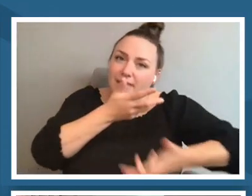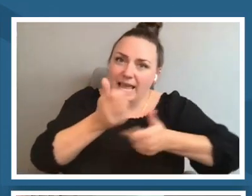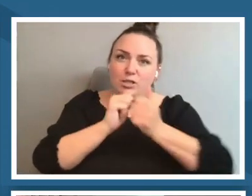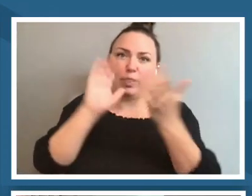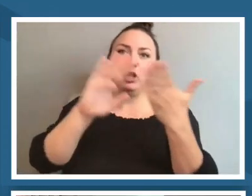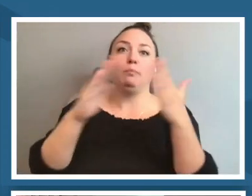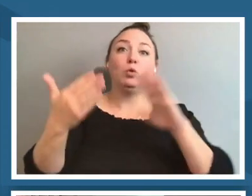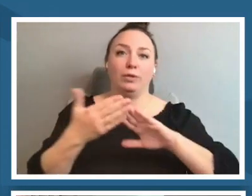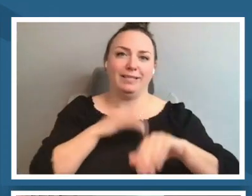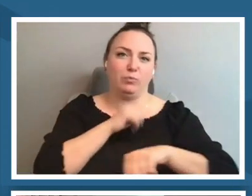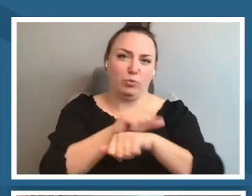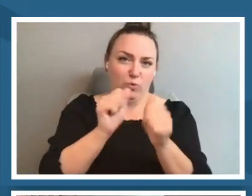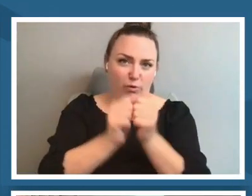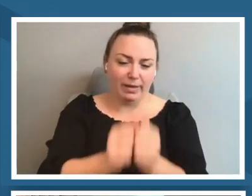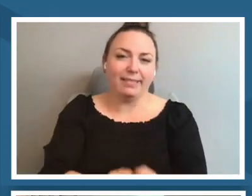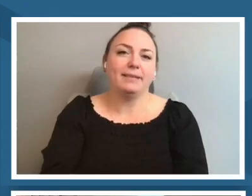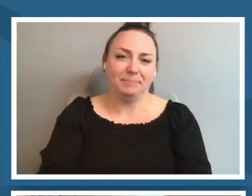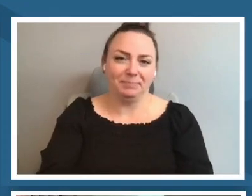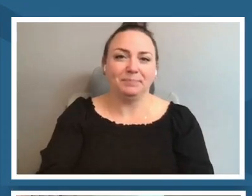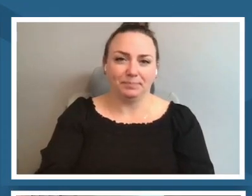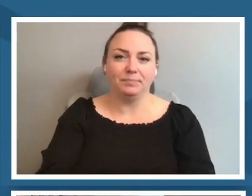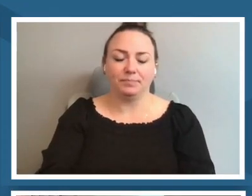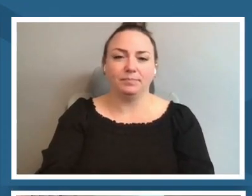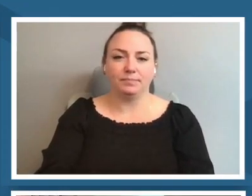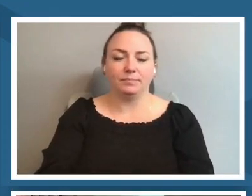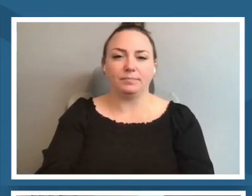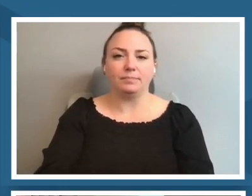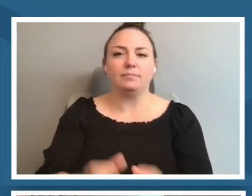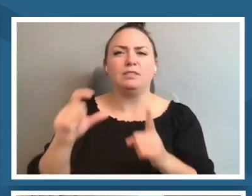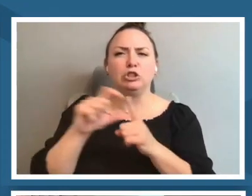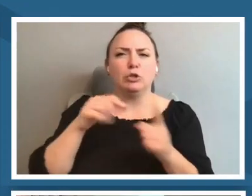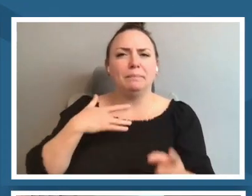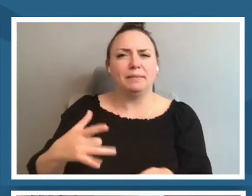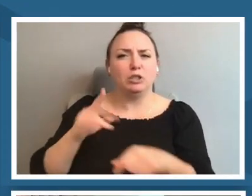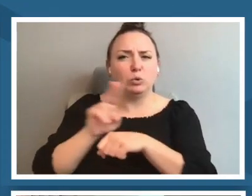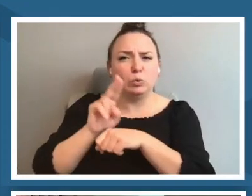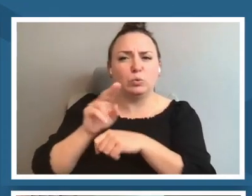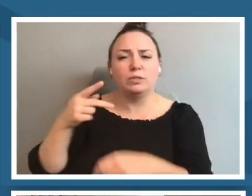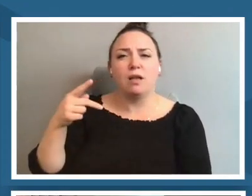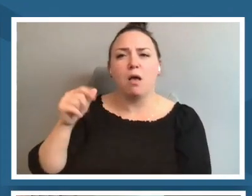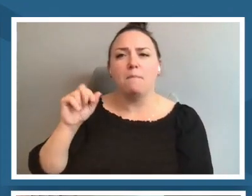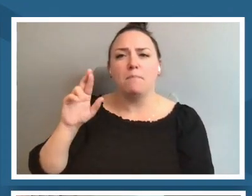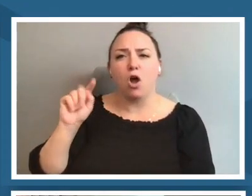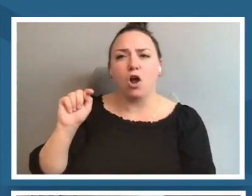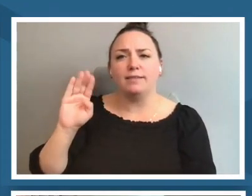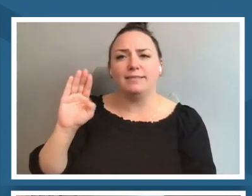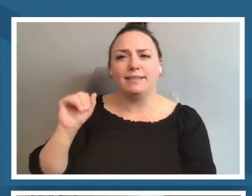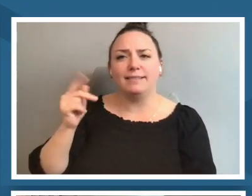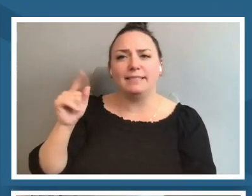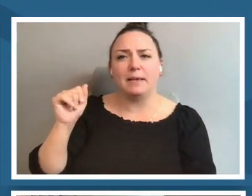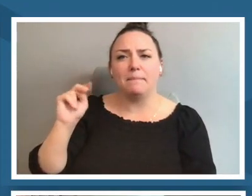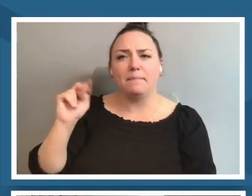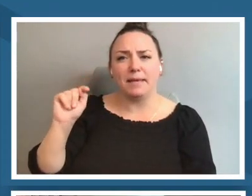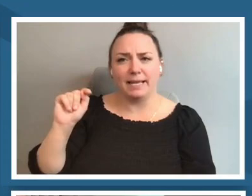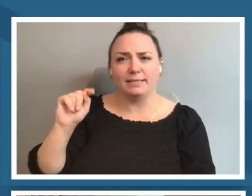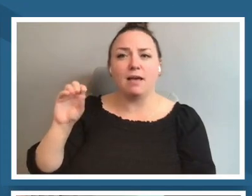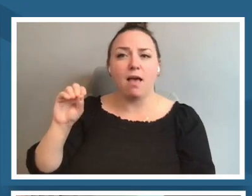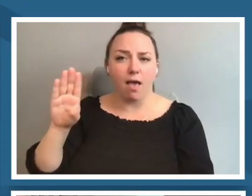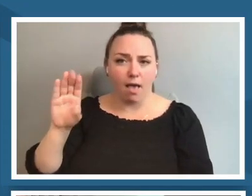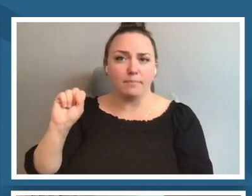um and so that the term we typically use is participant observation and we use